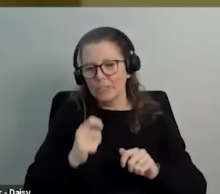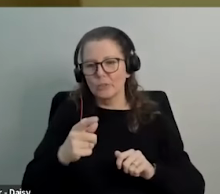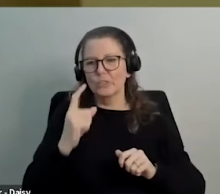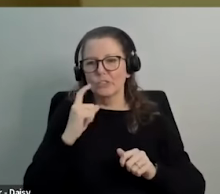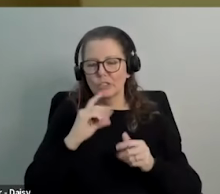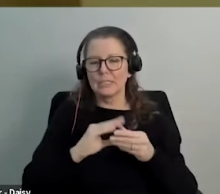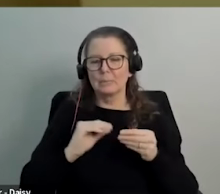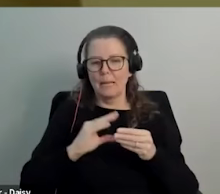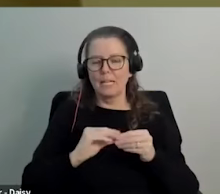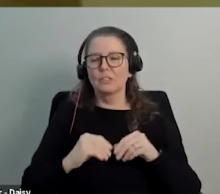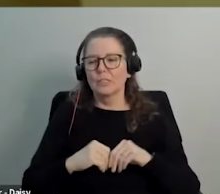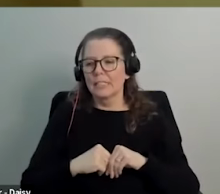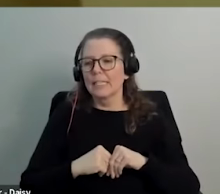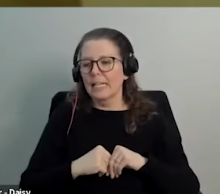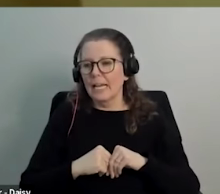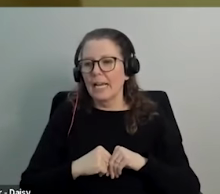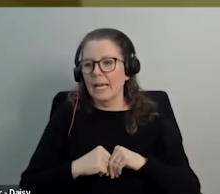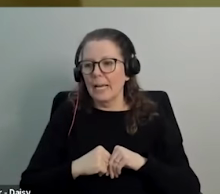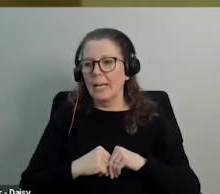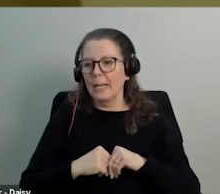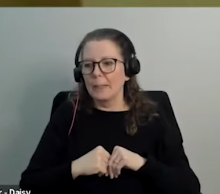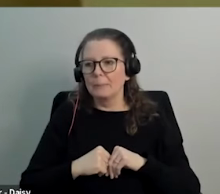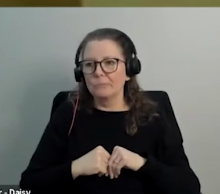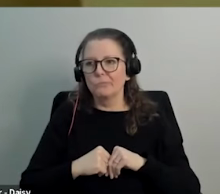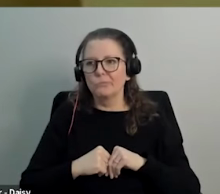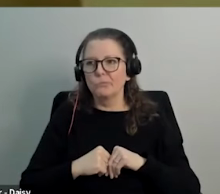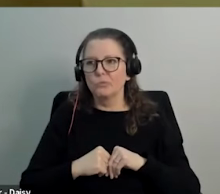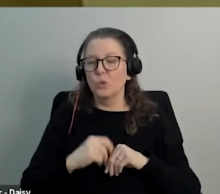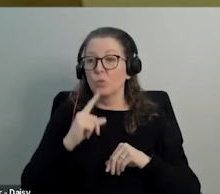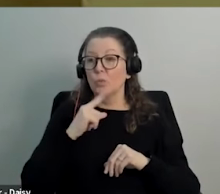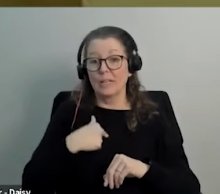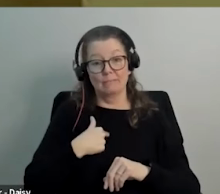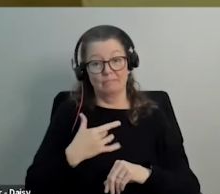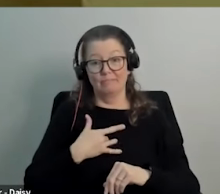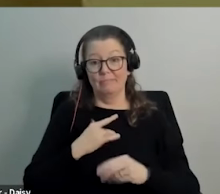I will say, I think the number one issue is the education,